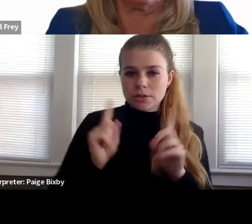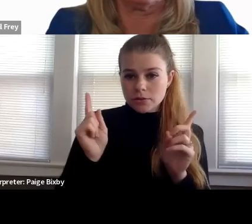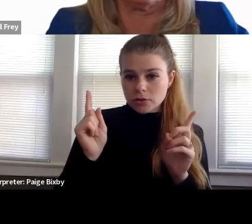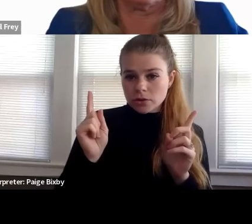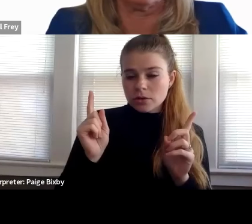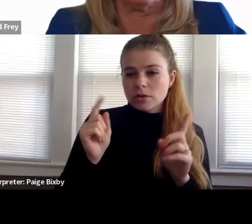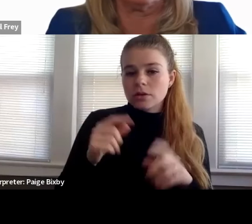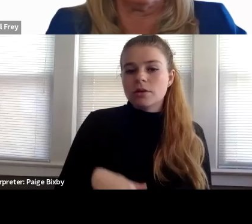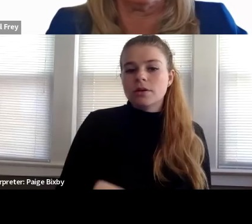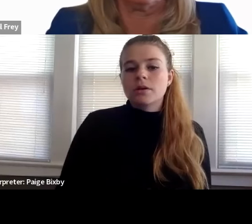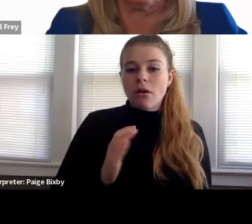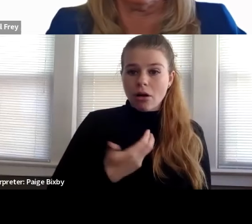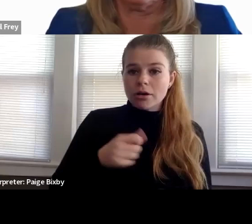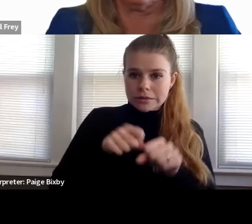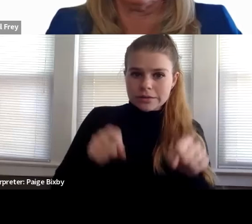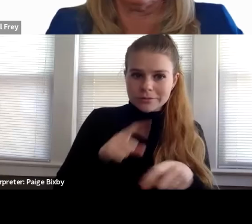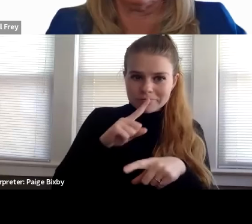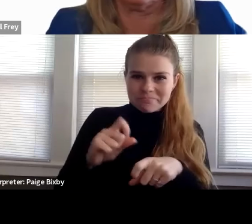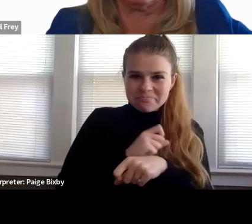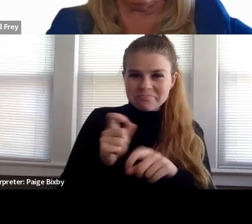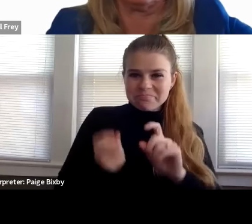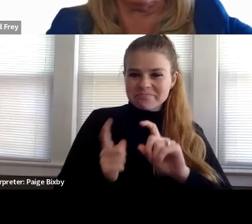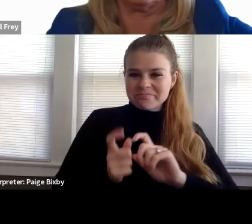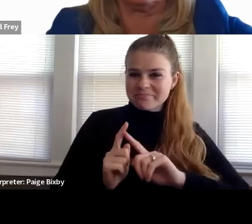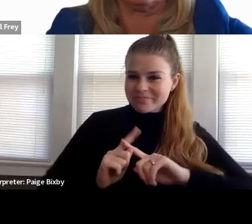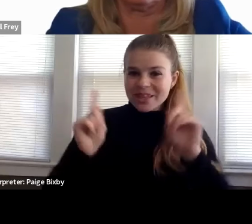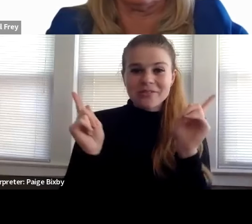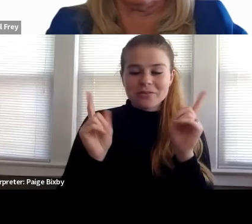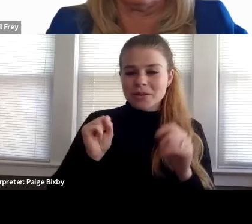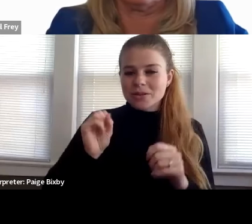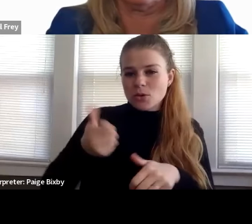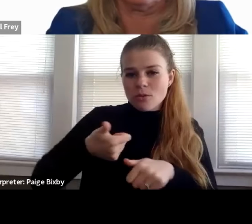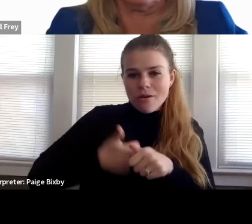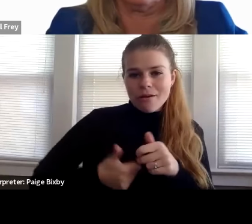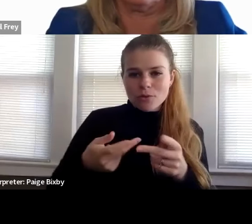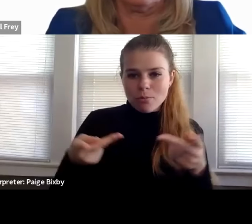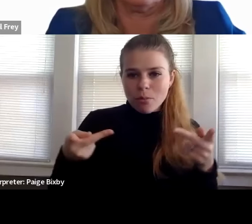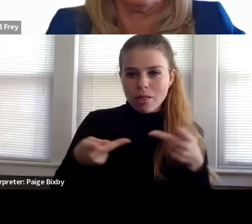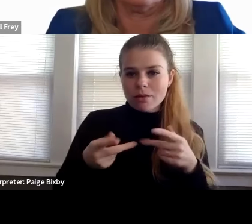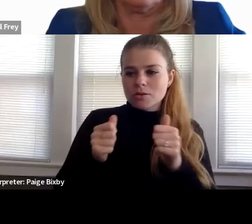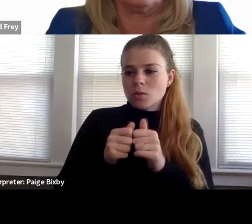'cause our system is different. So at every place, with our coordinators,